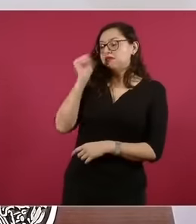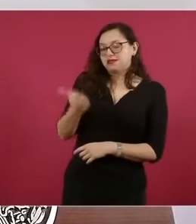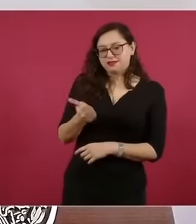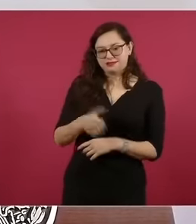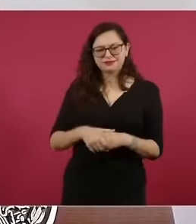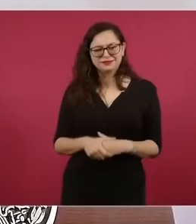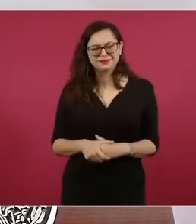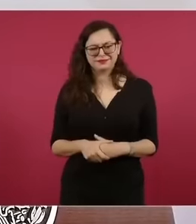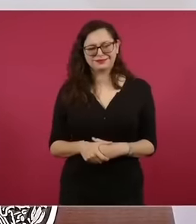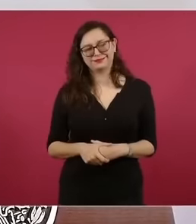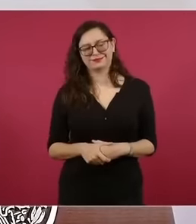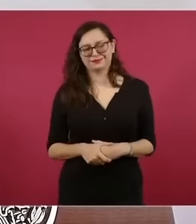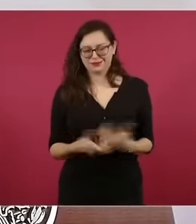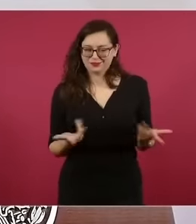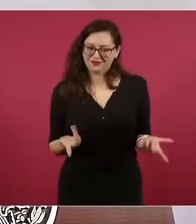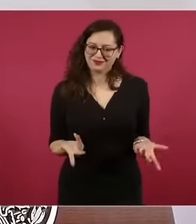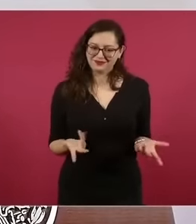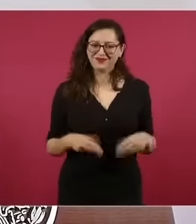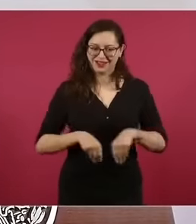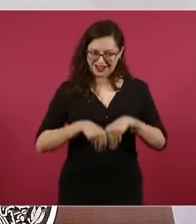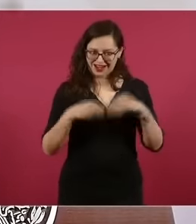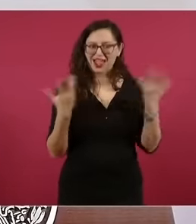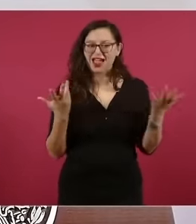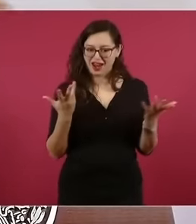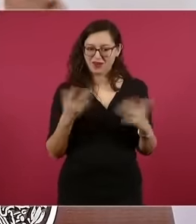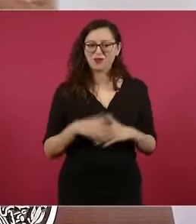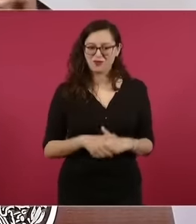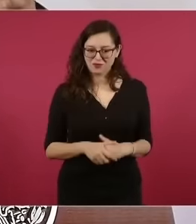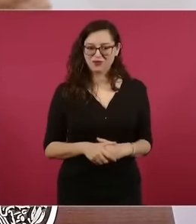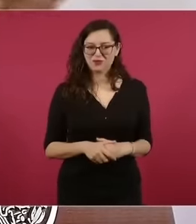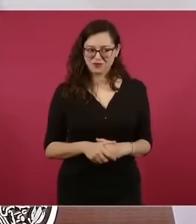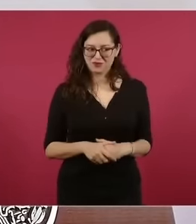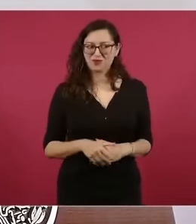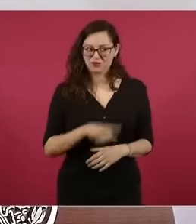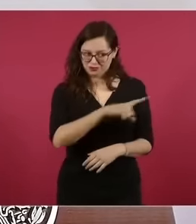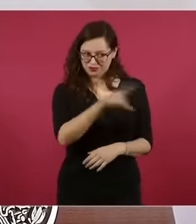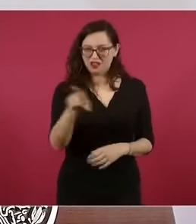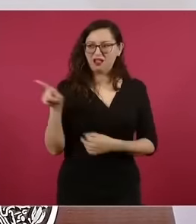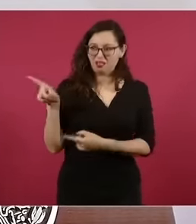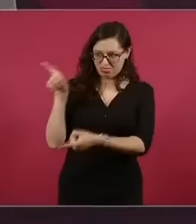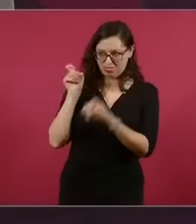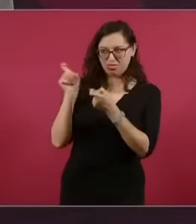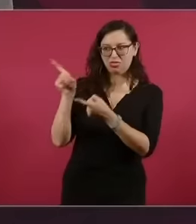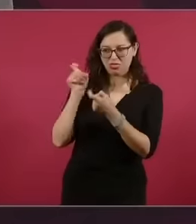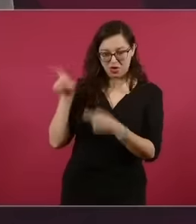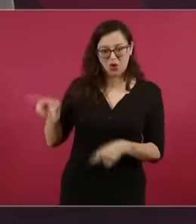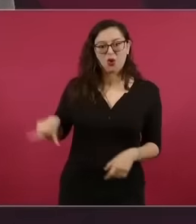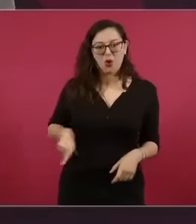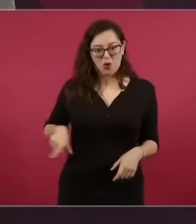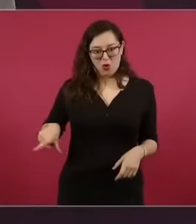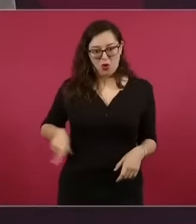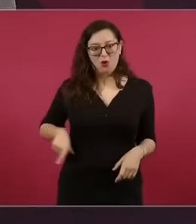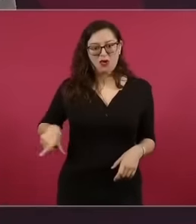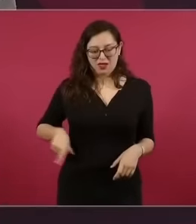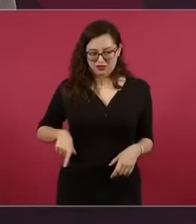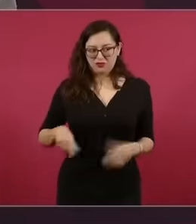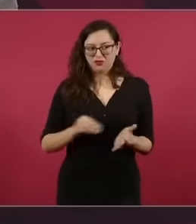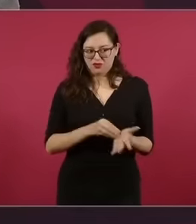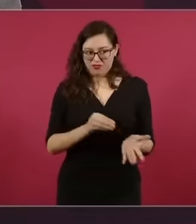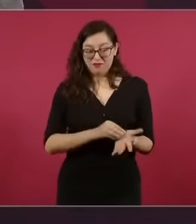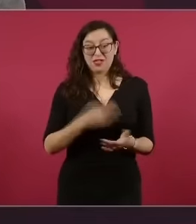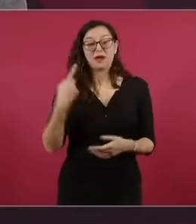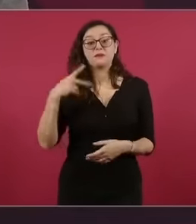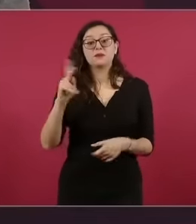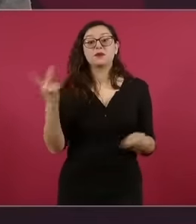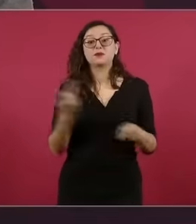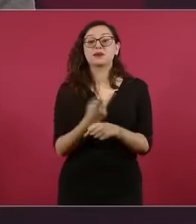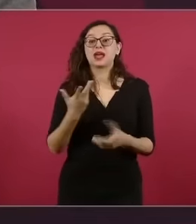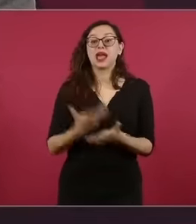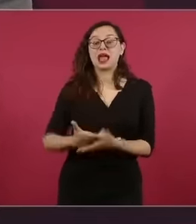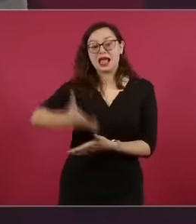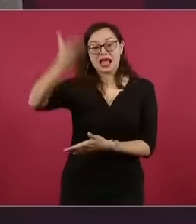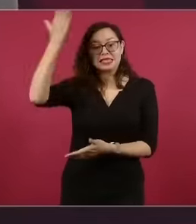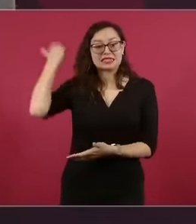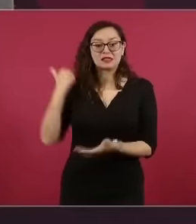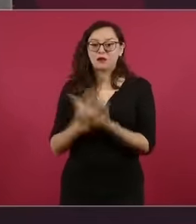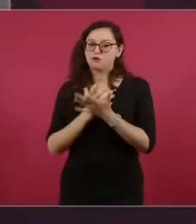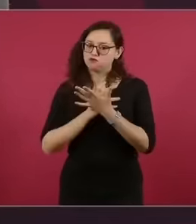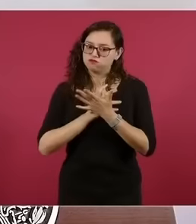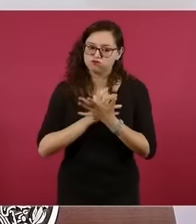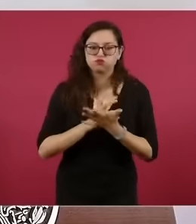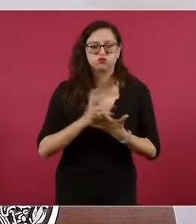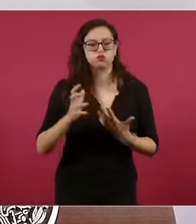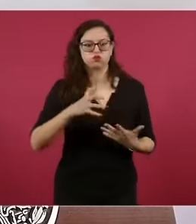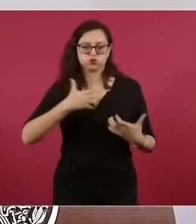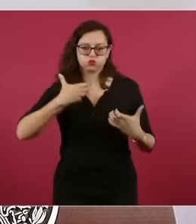Of course yes nothing more than before this they received in excess and in addition to that they had a lot of